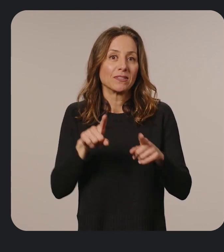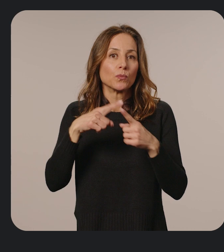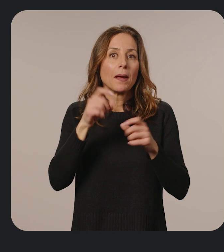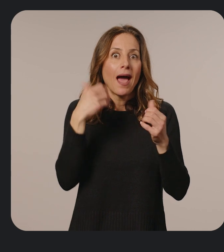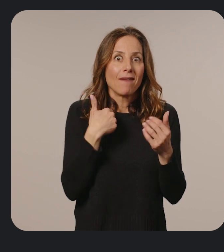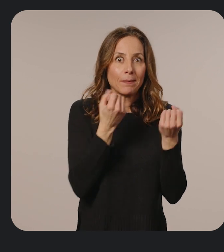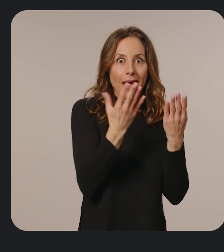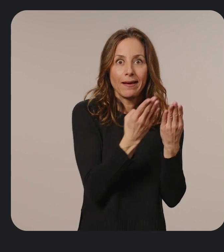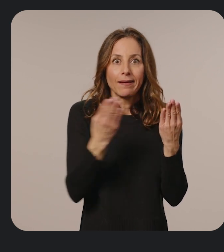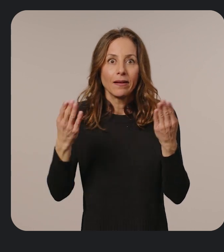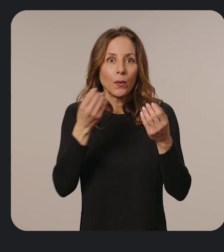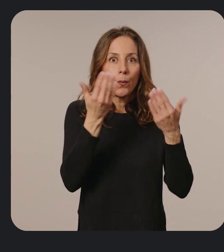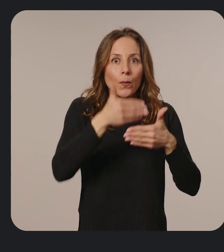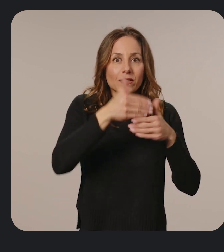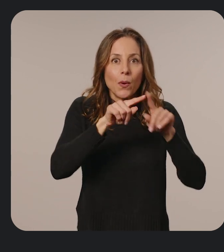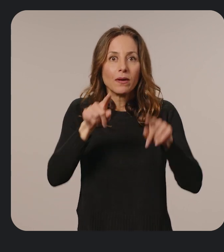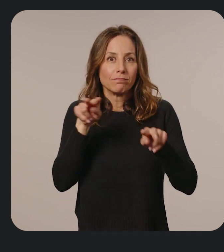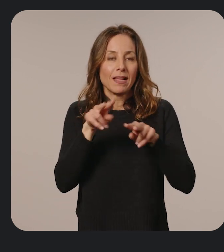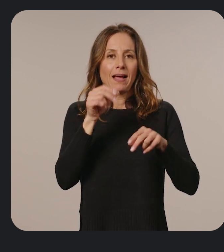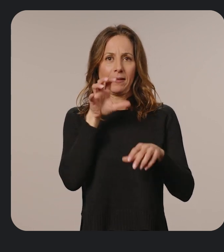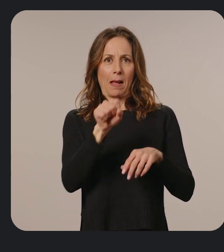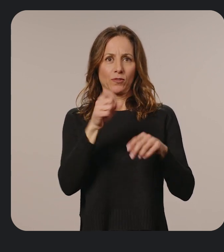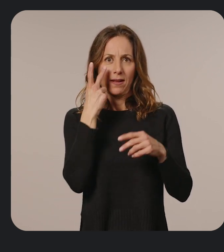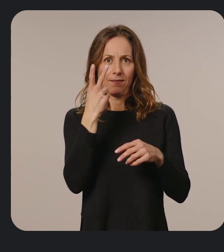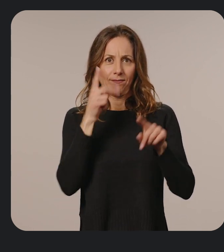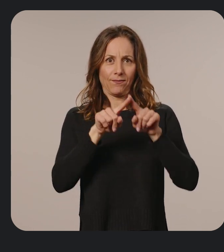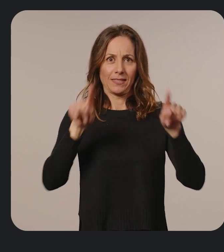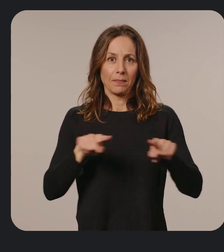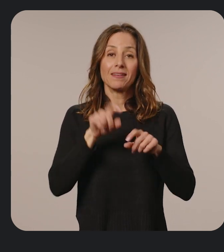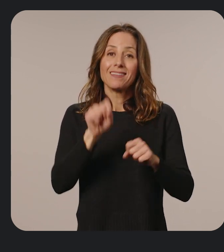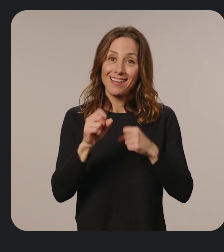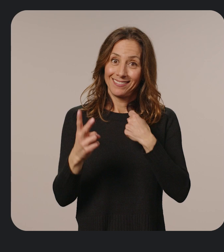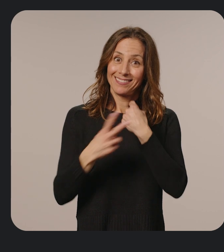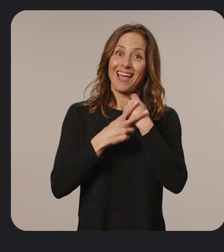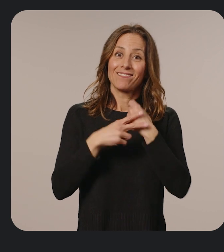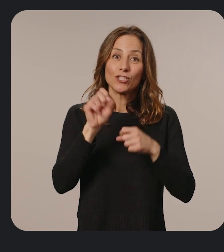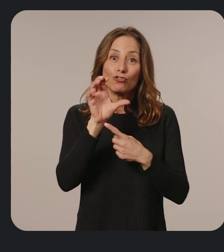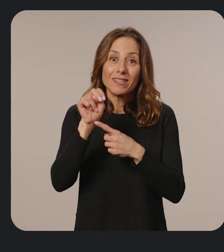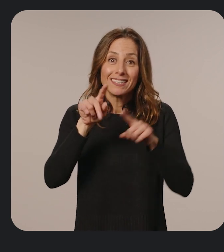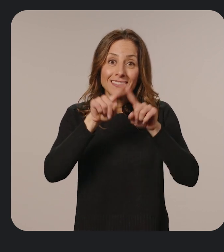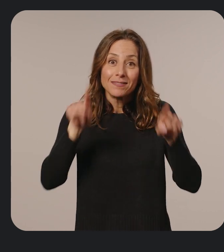the multi-window mode sizing, and when the captured content is visible. This can be useful to save screen space in the capturing